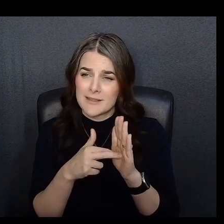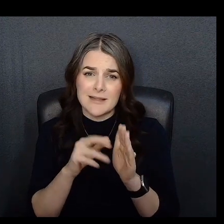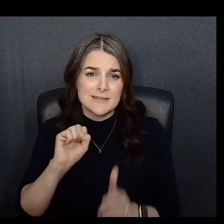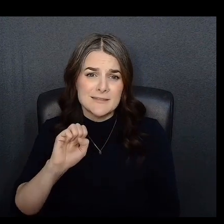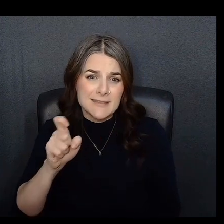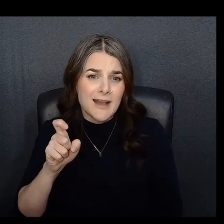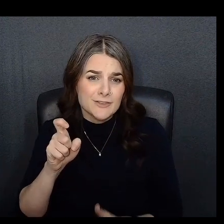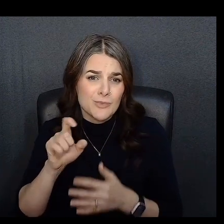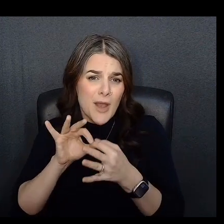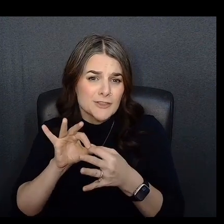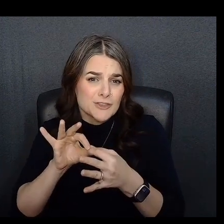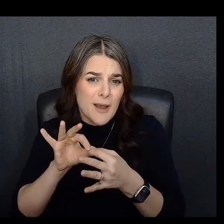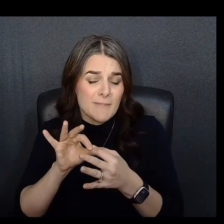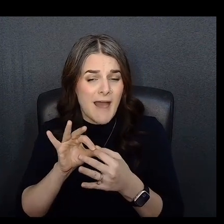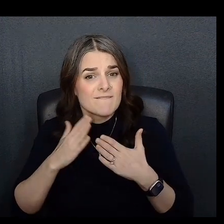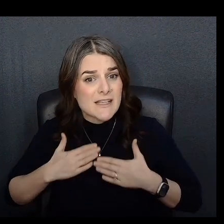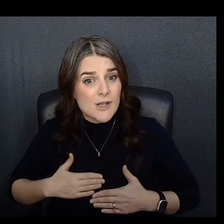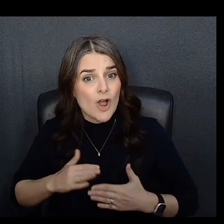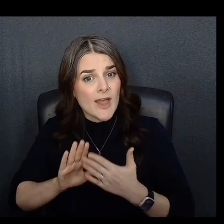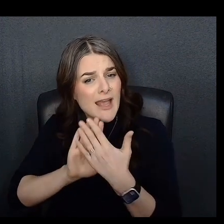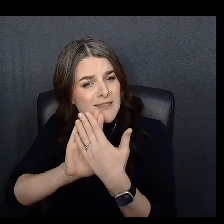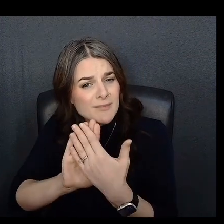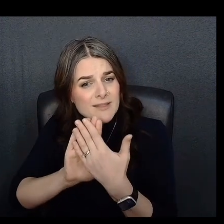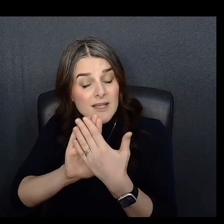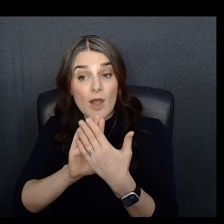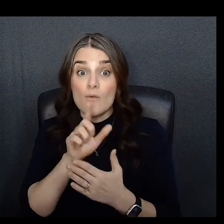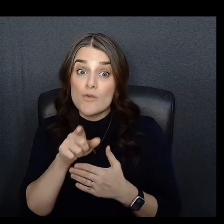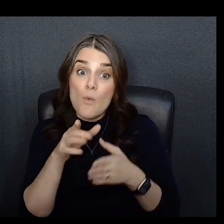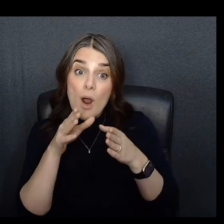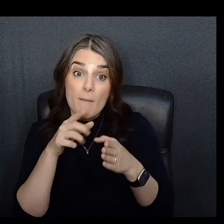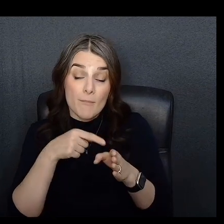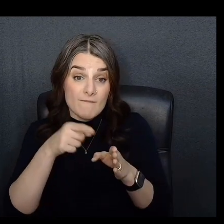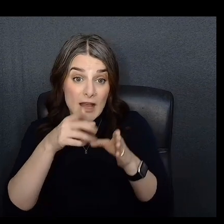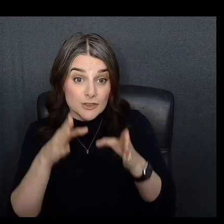So if you're a professional working with somebody with an acquired communication disorder,